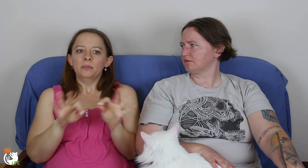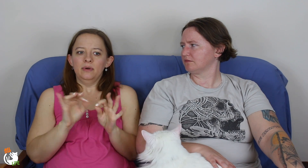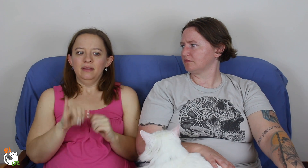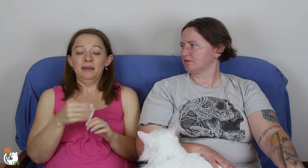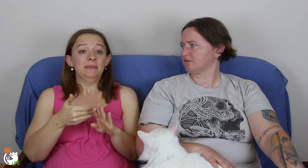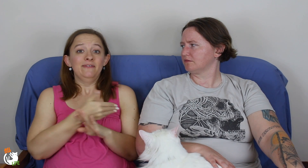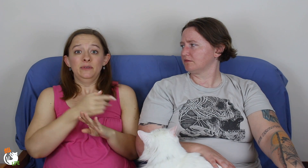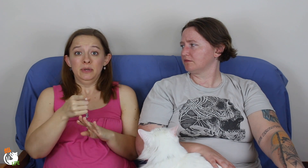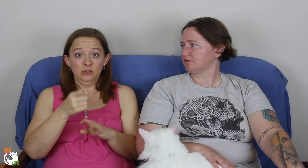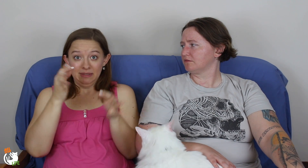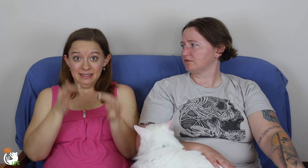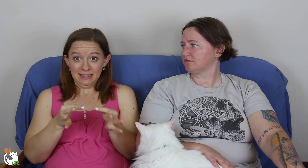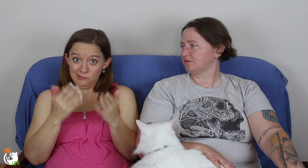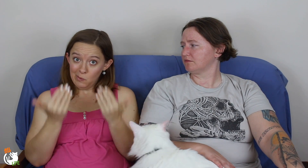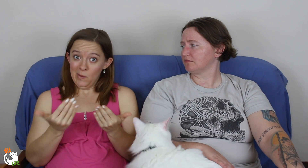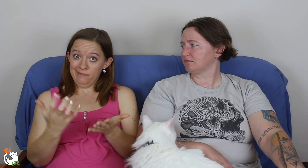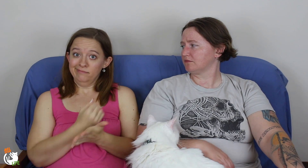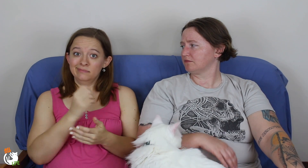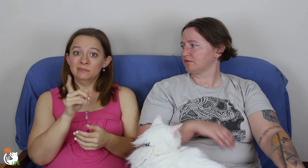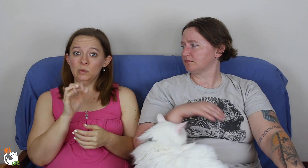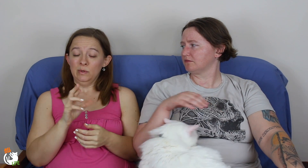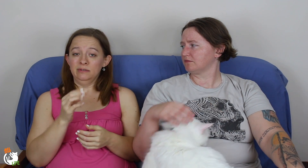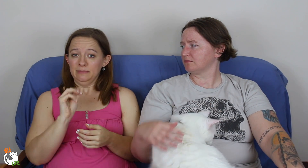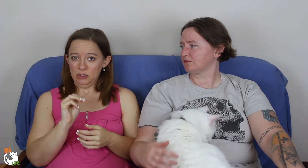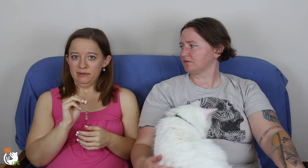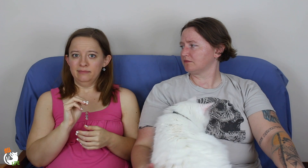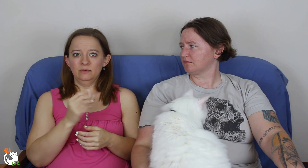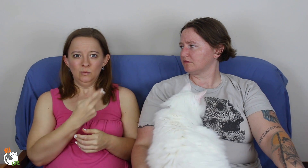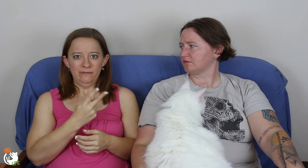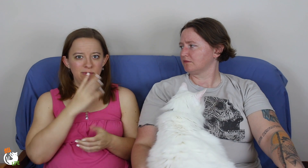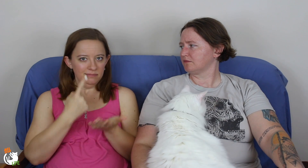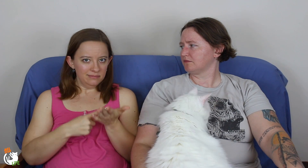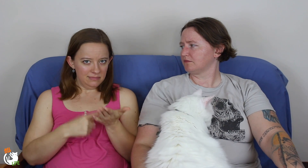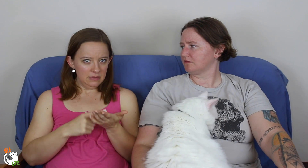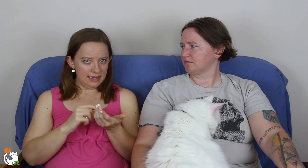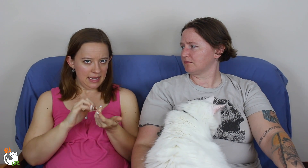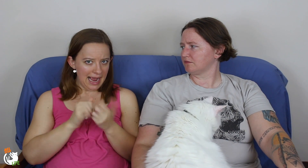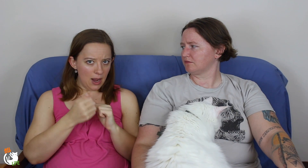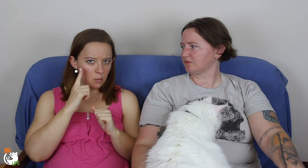So, it's important before you make the decision to go ahead and use donor sperm, like the two of us talked about